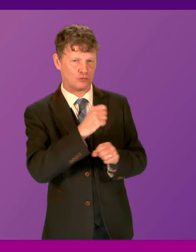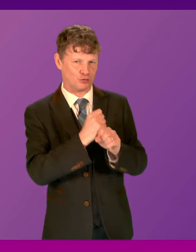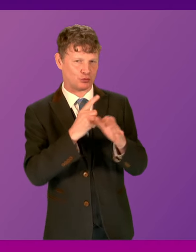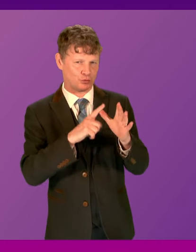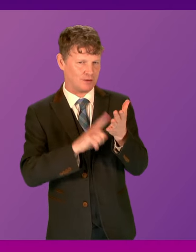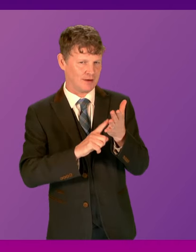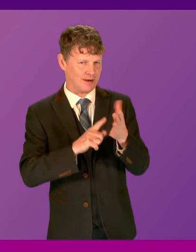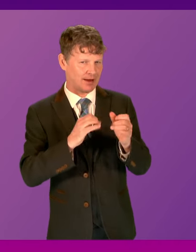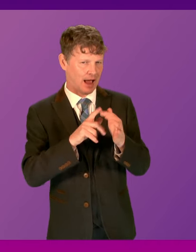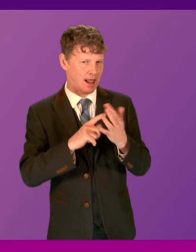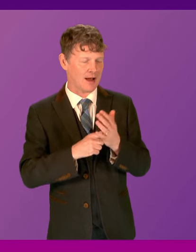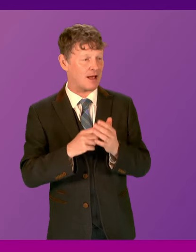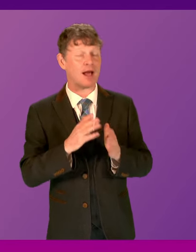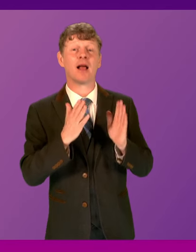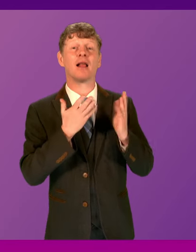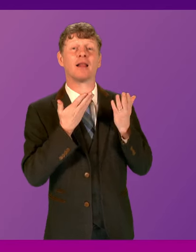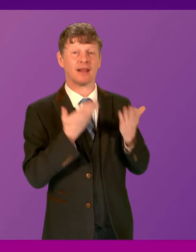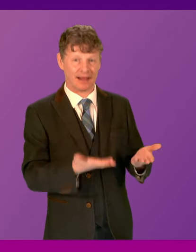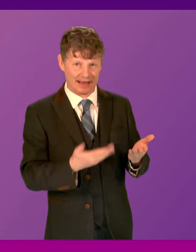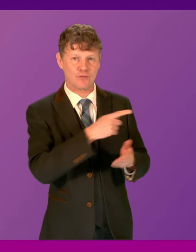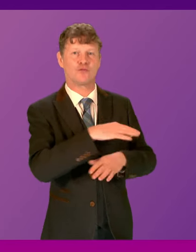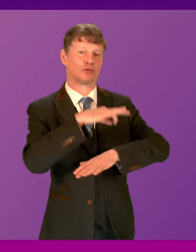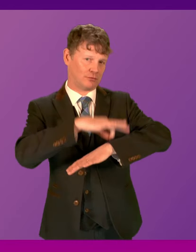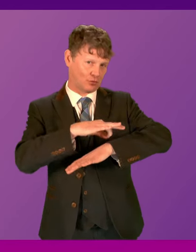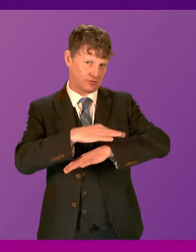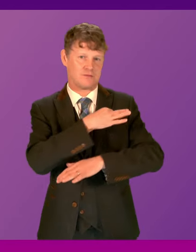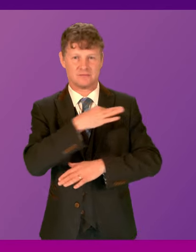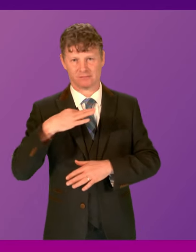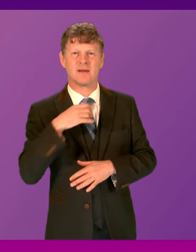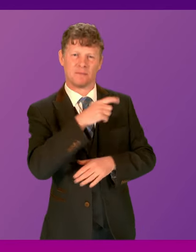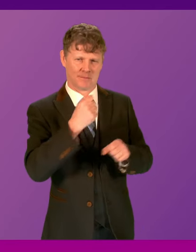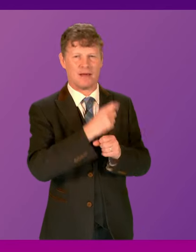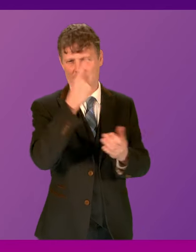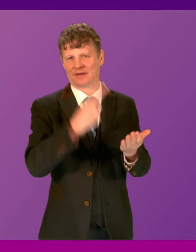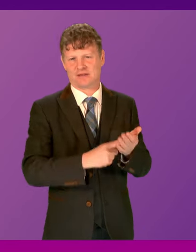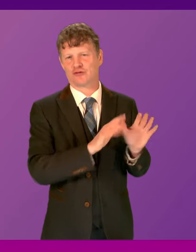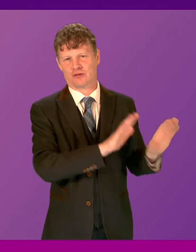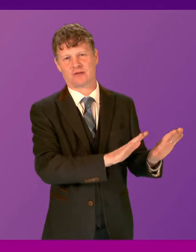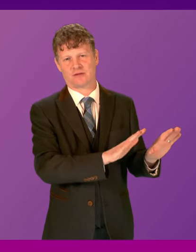clinicians to make those judgments. It is right that we trust our clinicians in